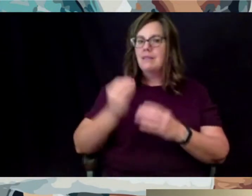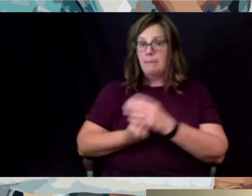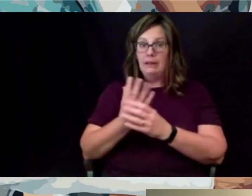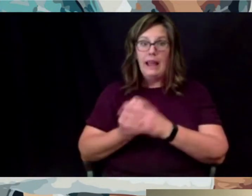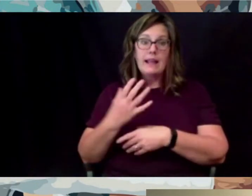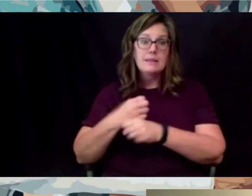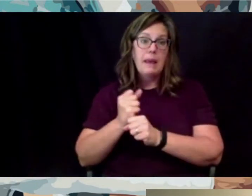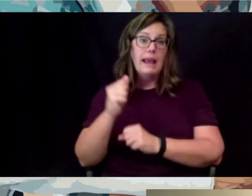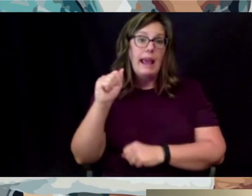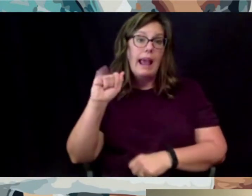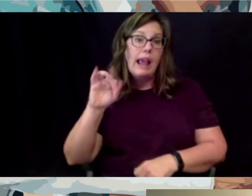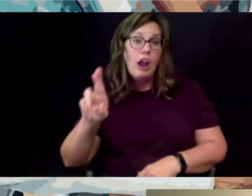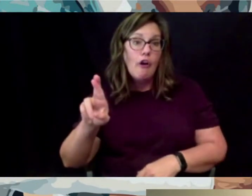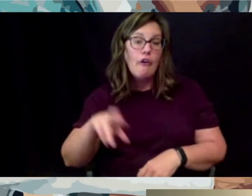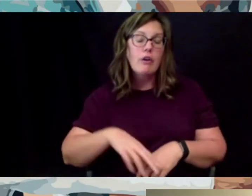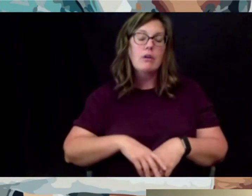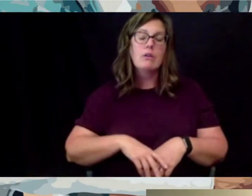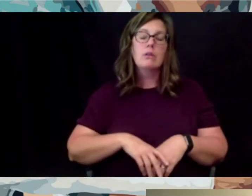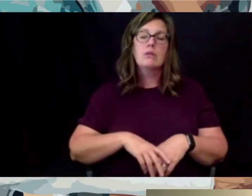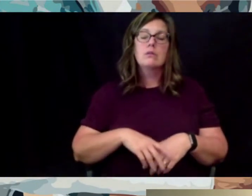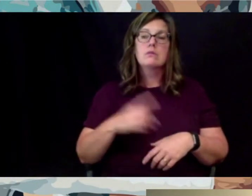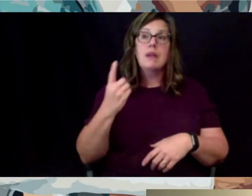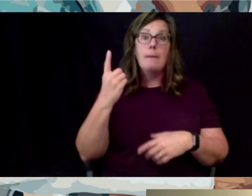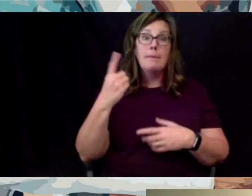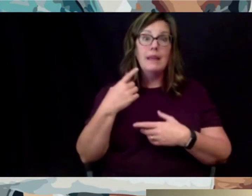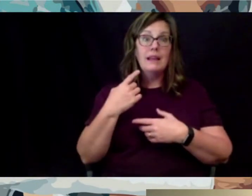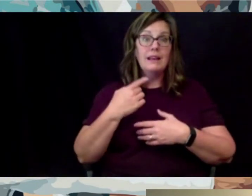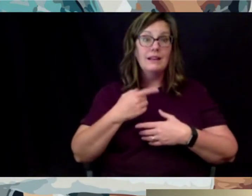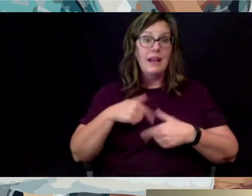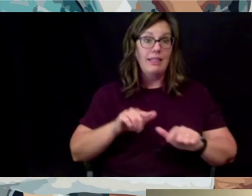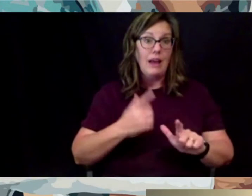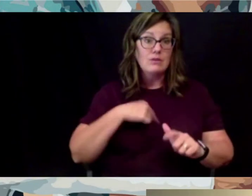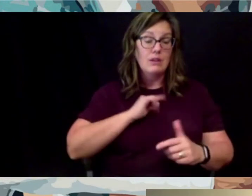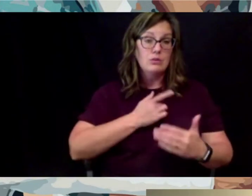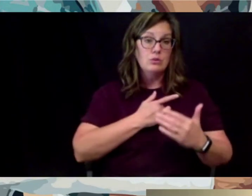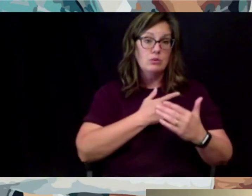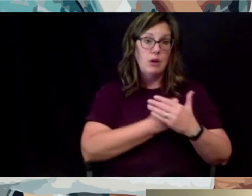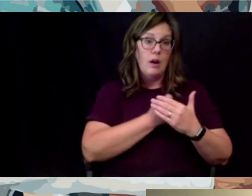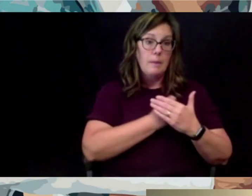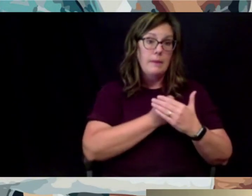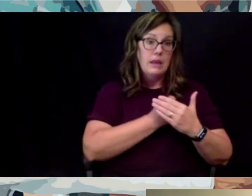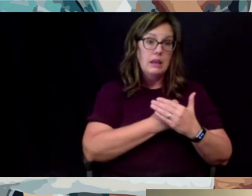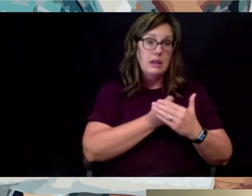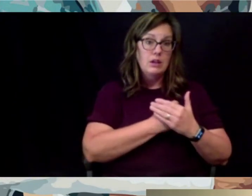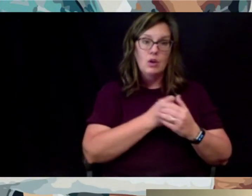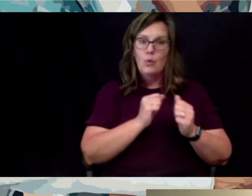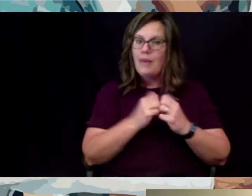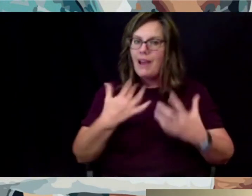something allows us to have our heartbeat without us thinking about it saying beat heart beat heart